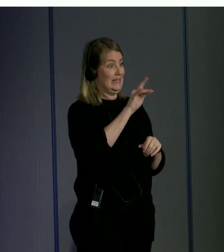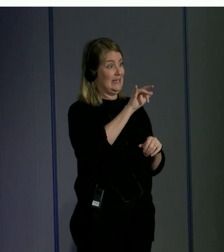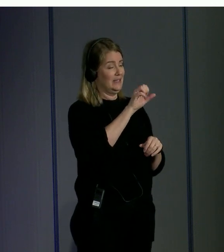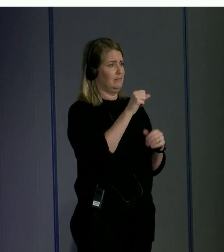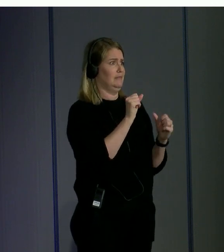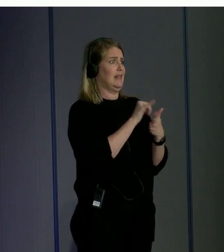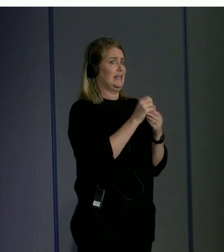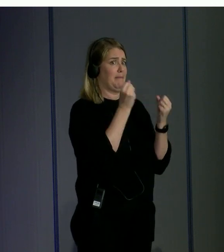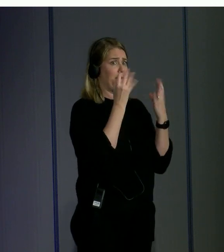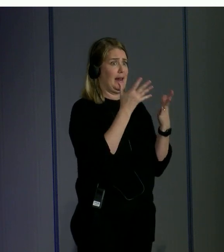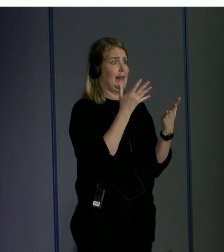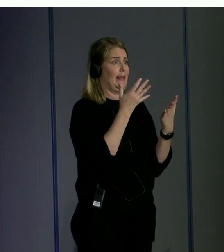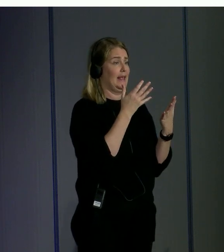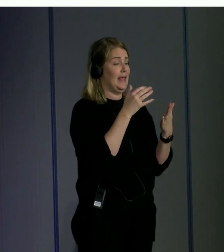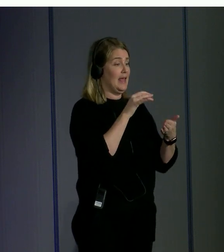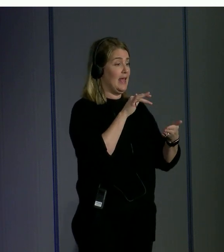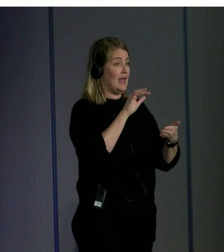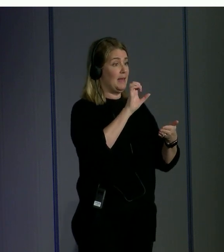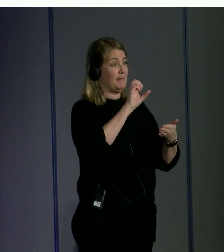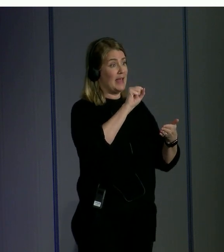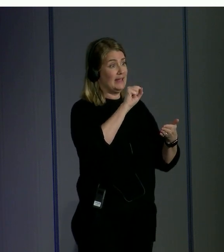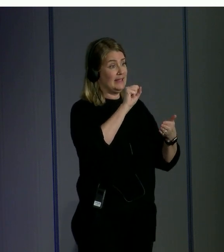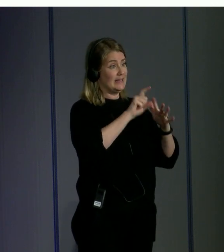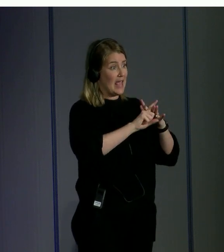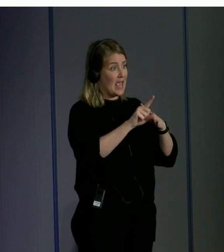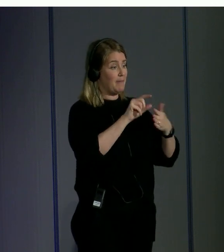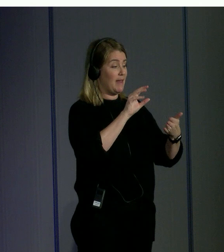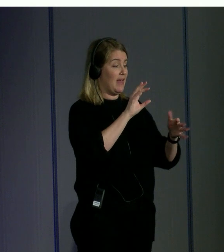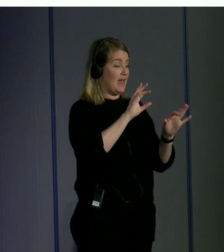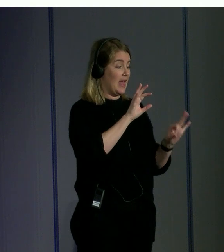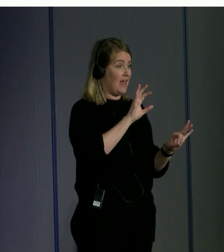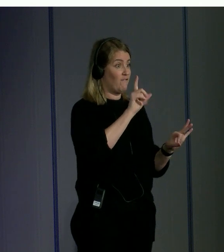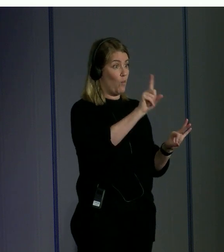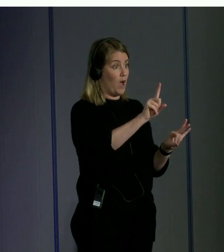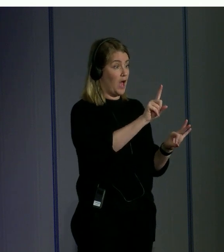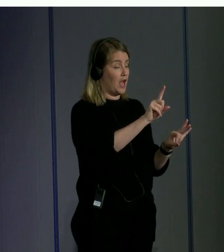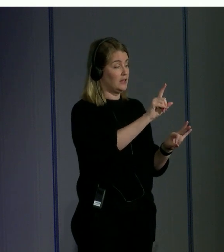Escape. F1. F2. F23. F4.